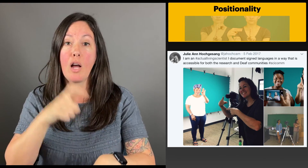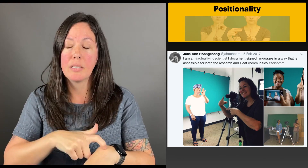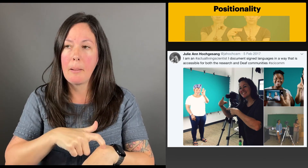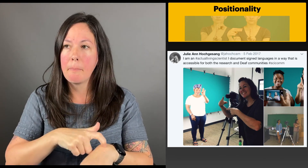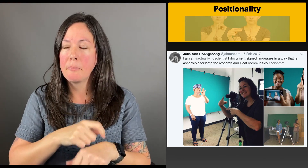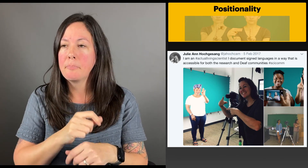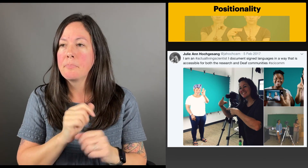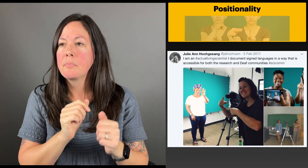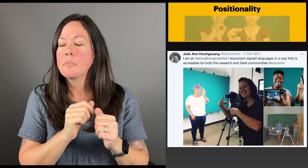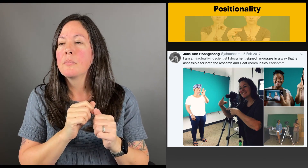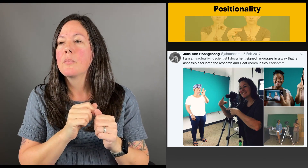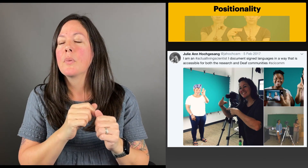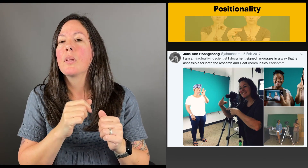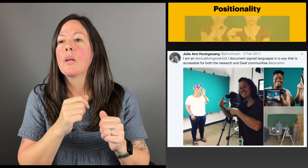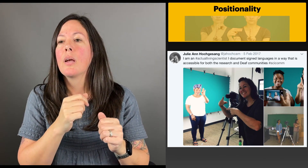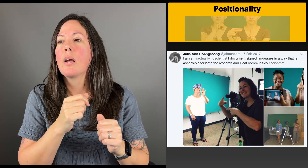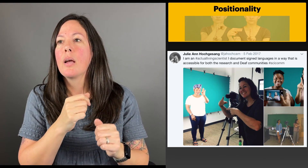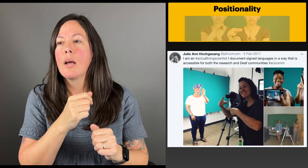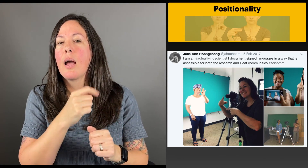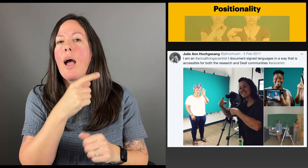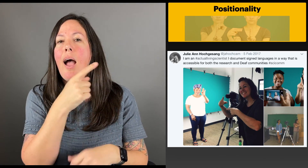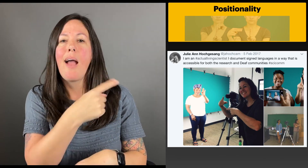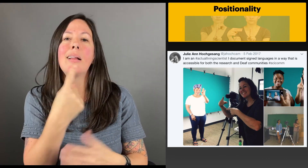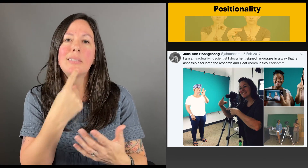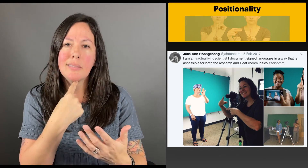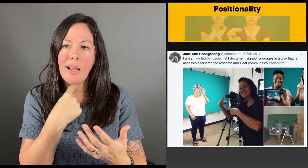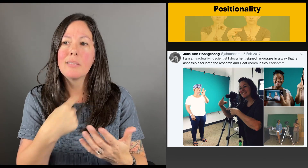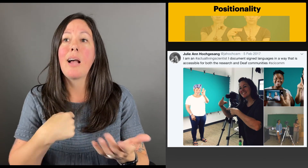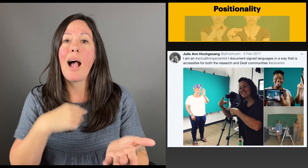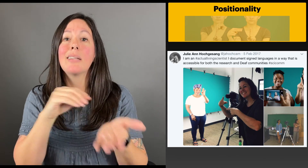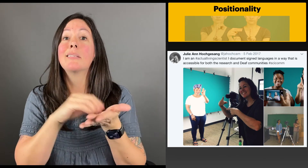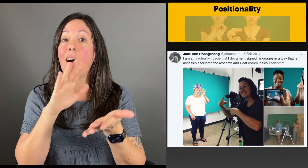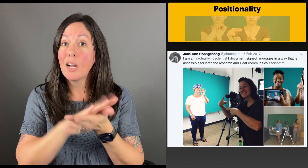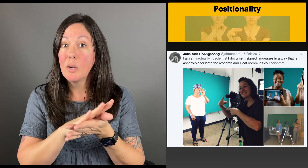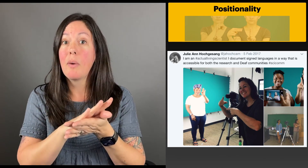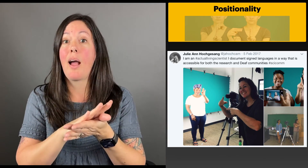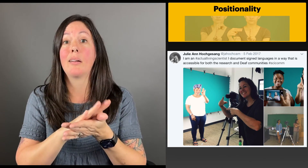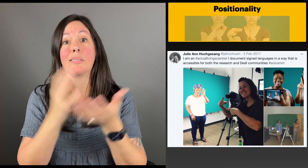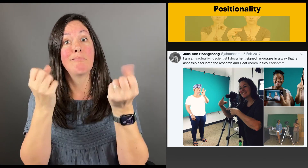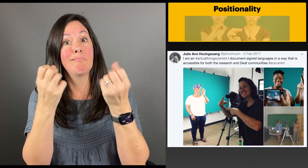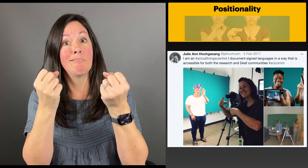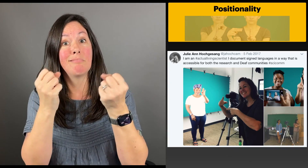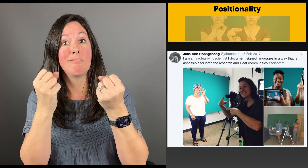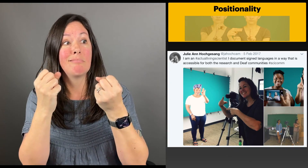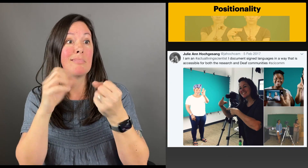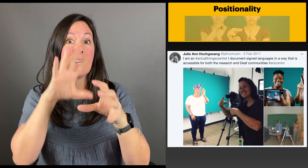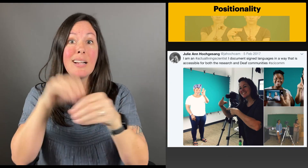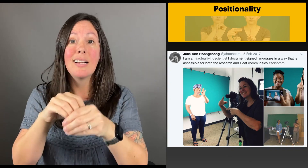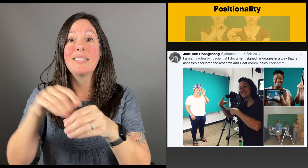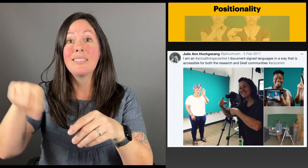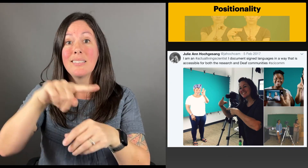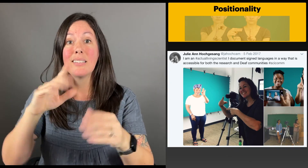pinned tweet on my Twitter account for a long time.